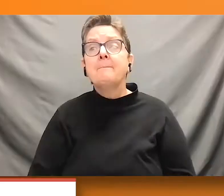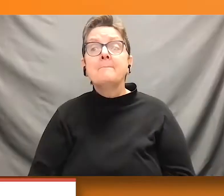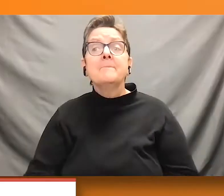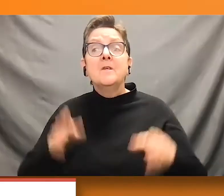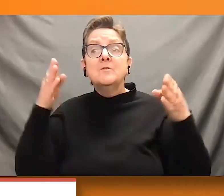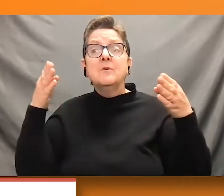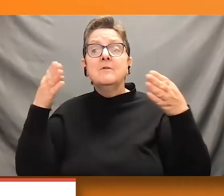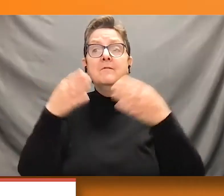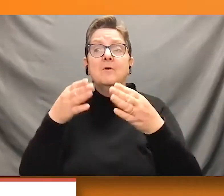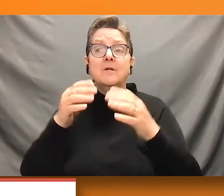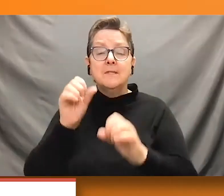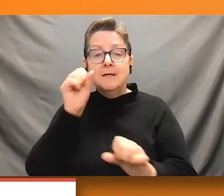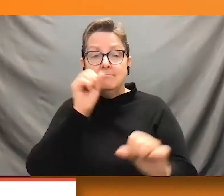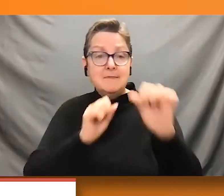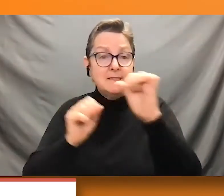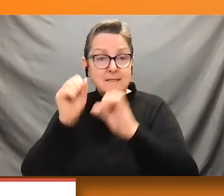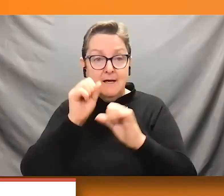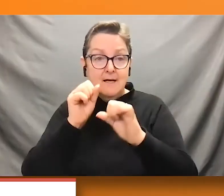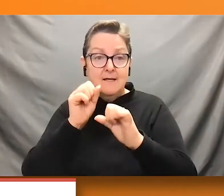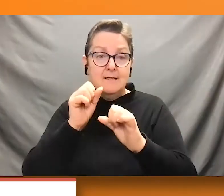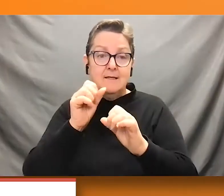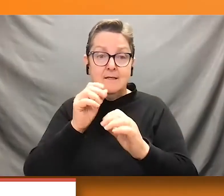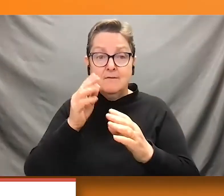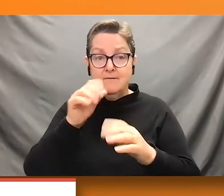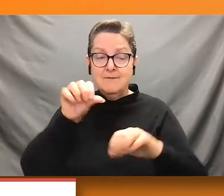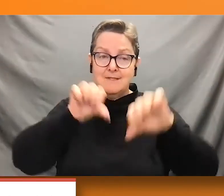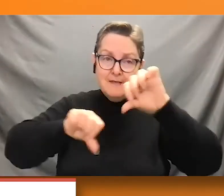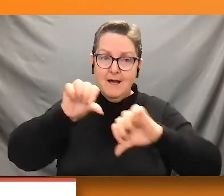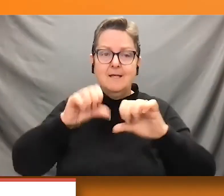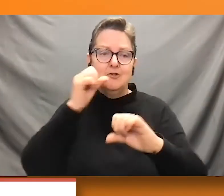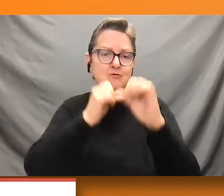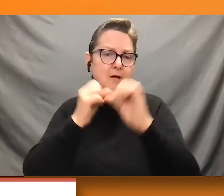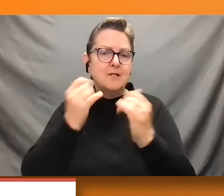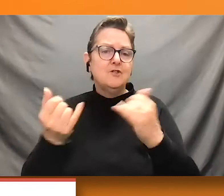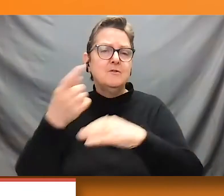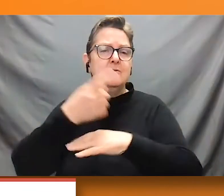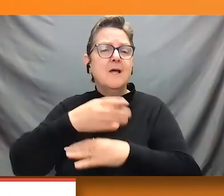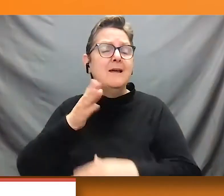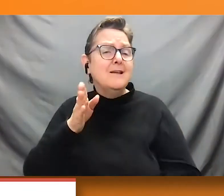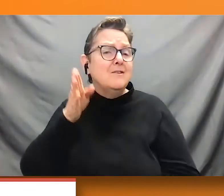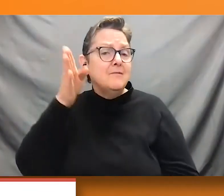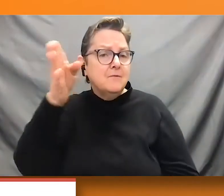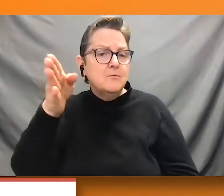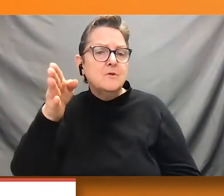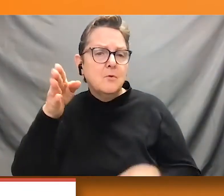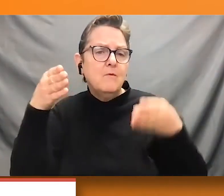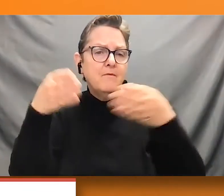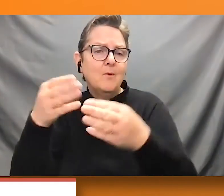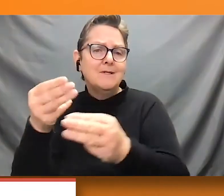We're gonna do vocabulary learning strategies in science today, math in the future.